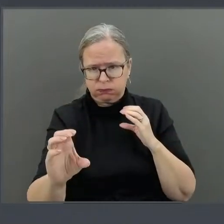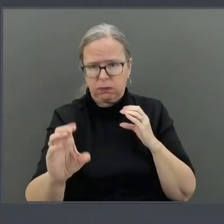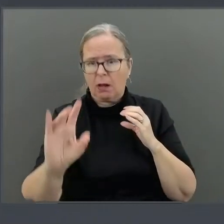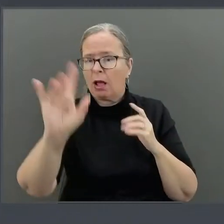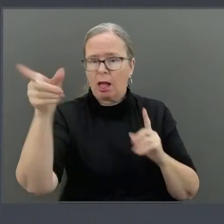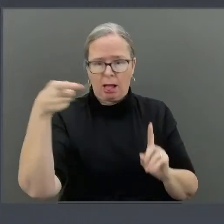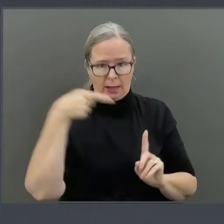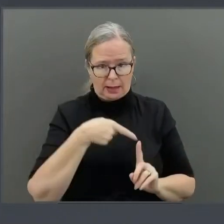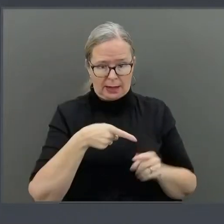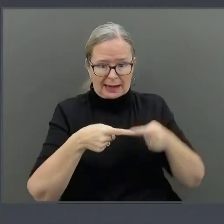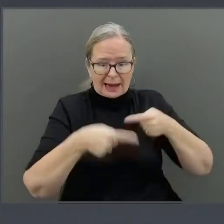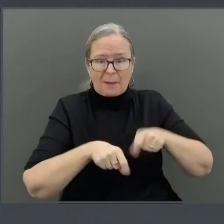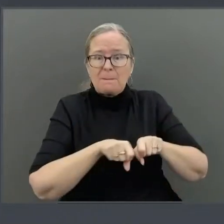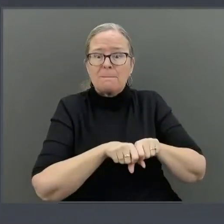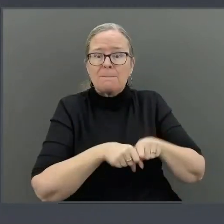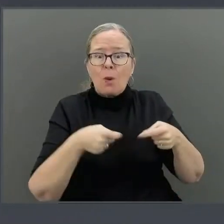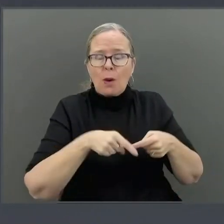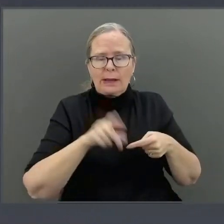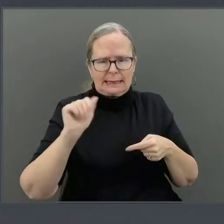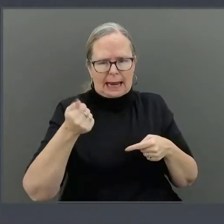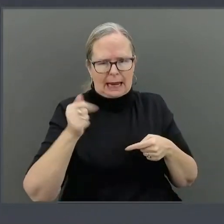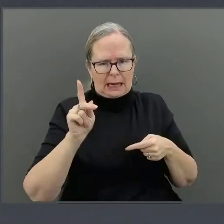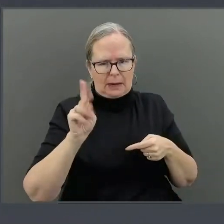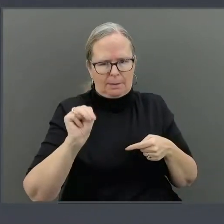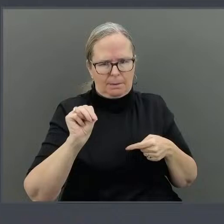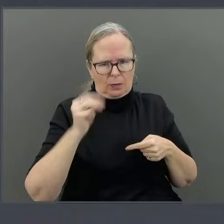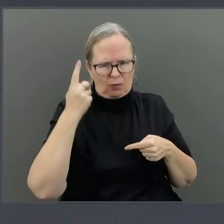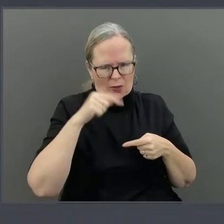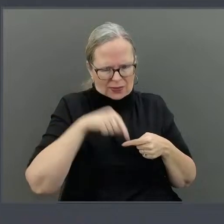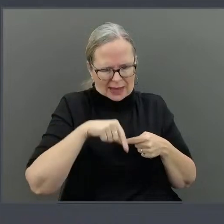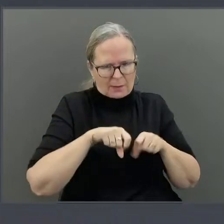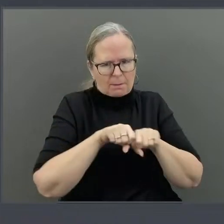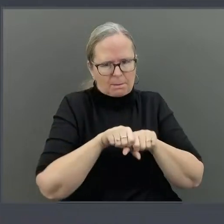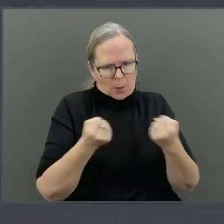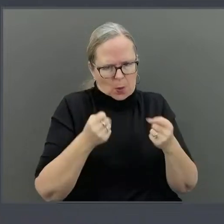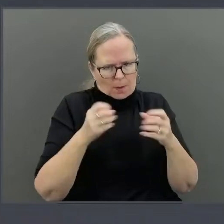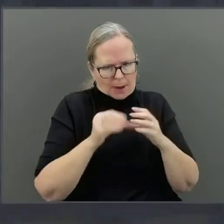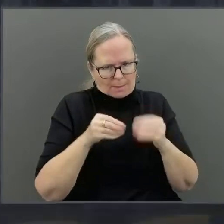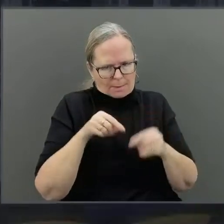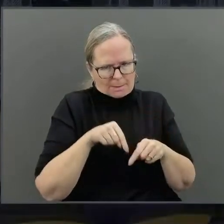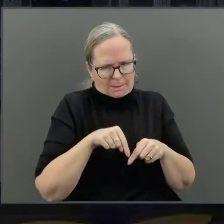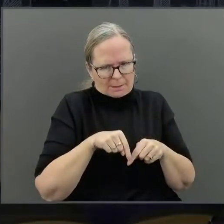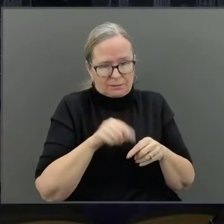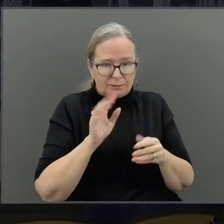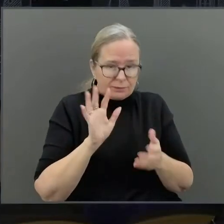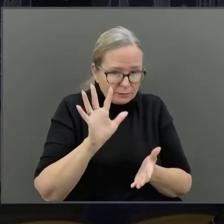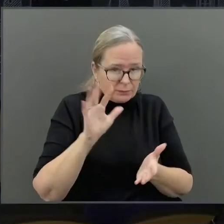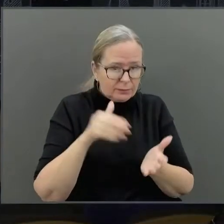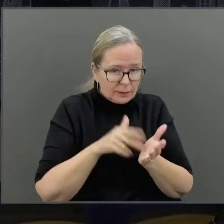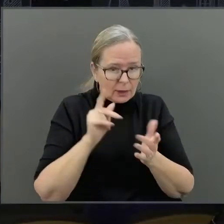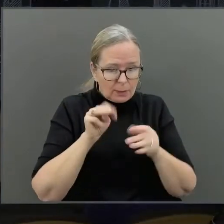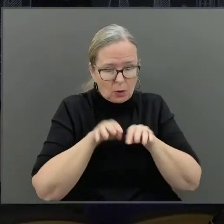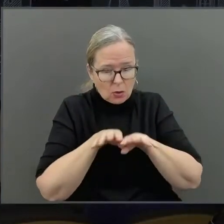pipe um less than 10 km out of that 5,000 uh kilm before this break there was no reason to